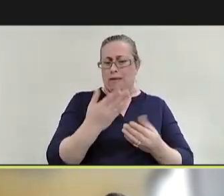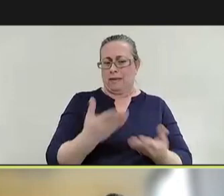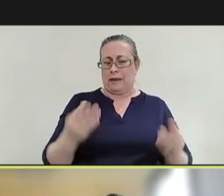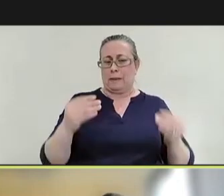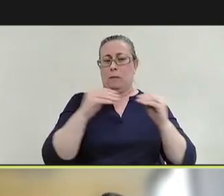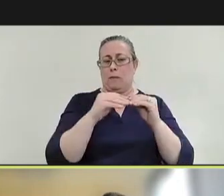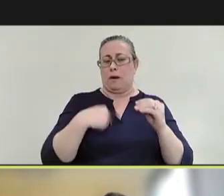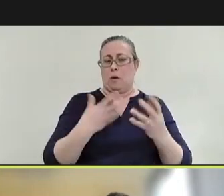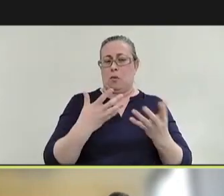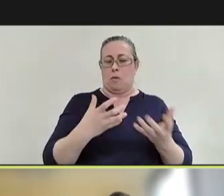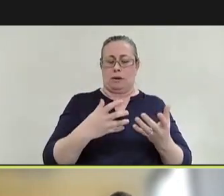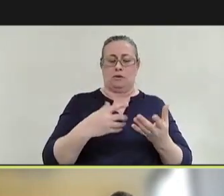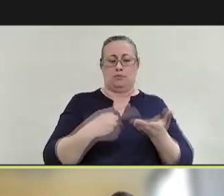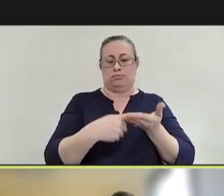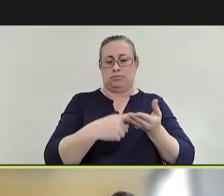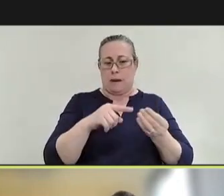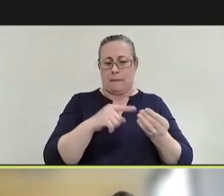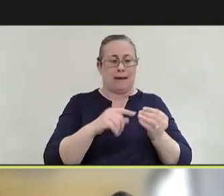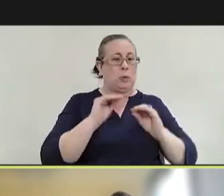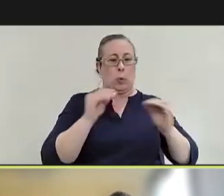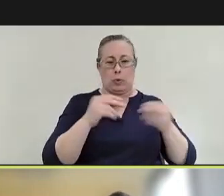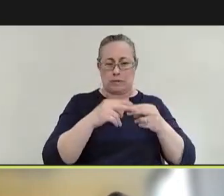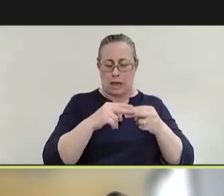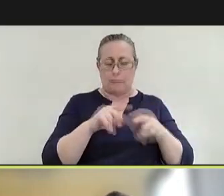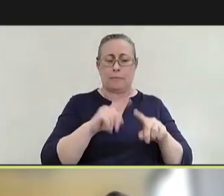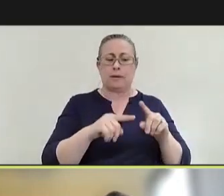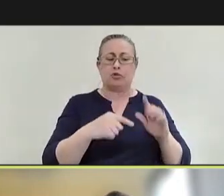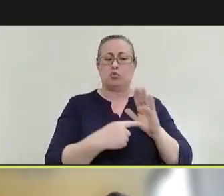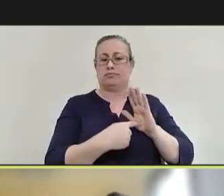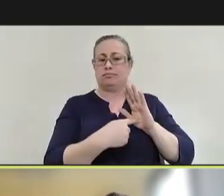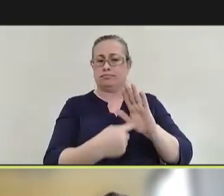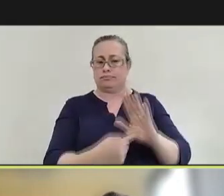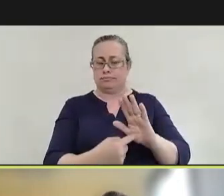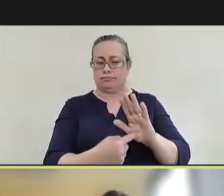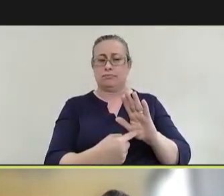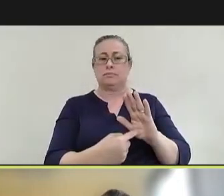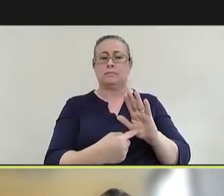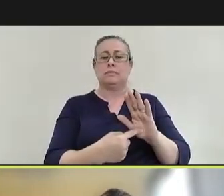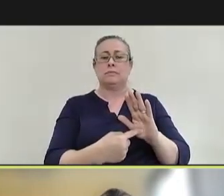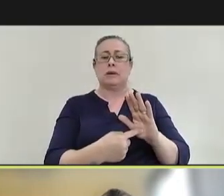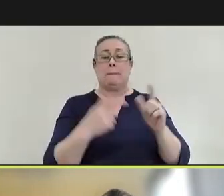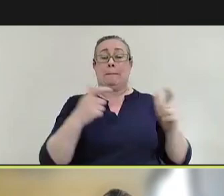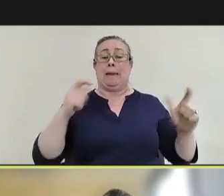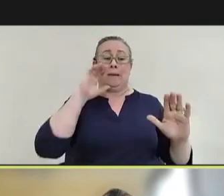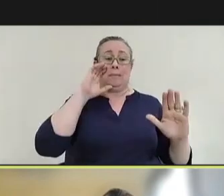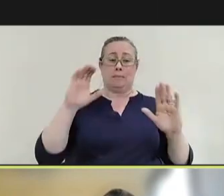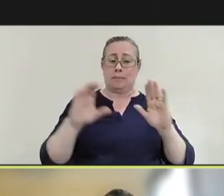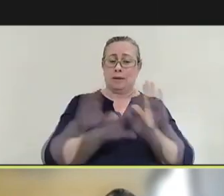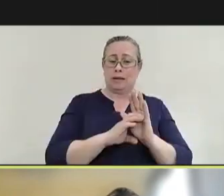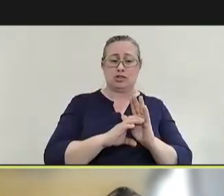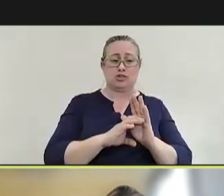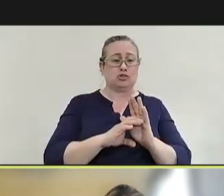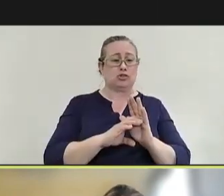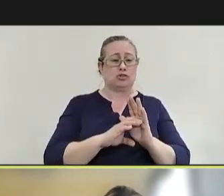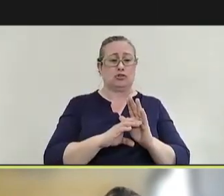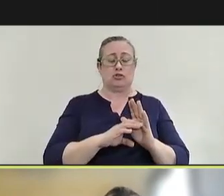is no slide for, is to present a view of sort of big picture, really New York time results on